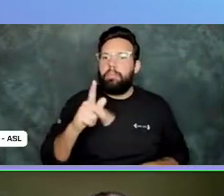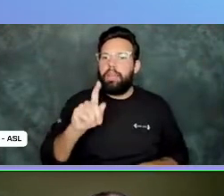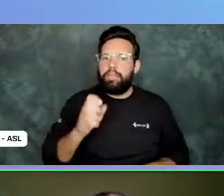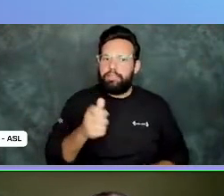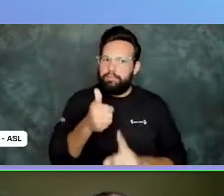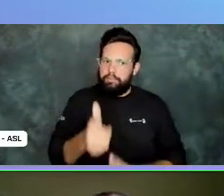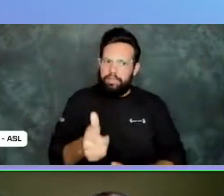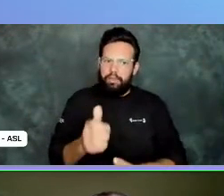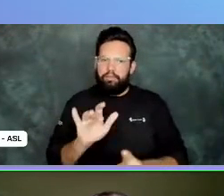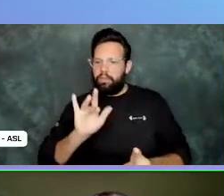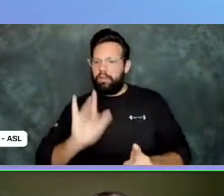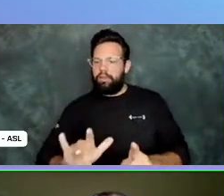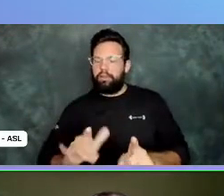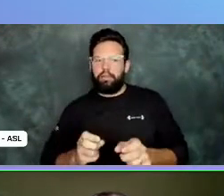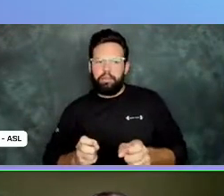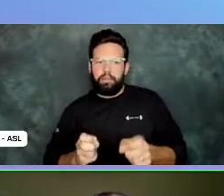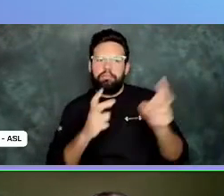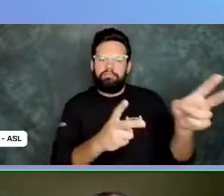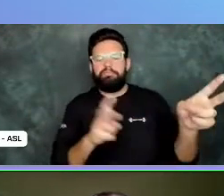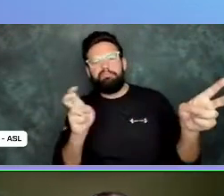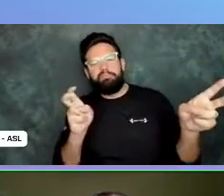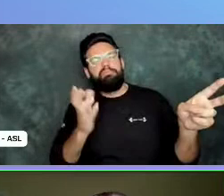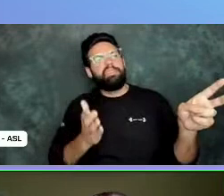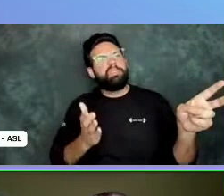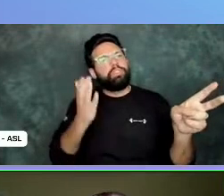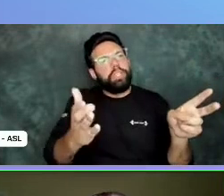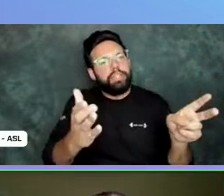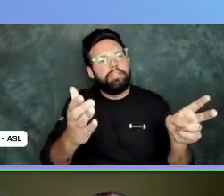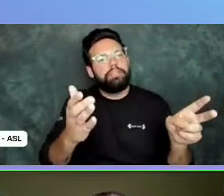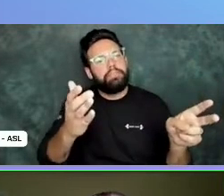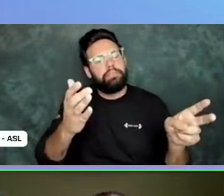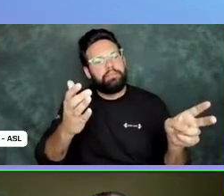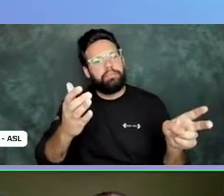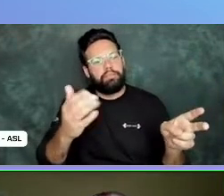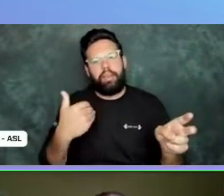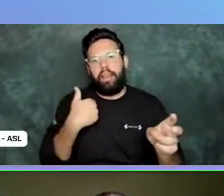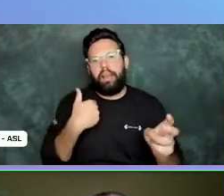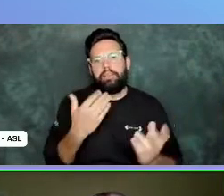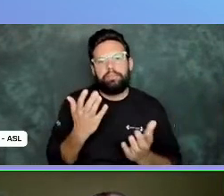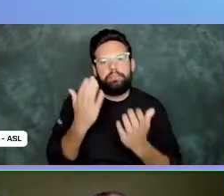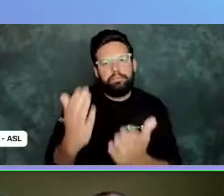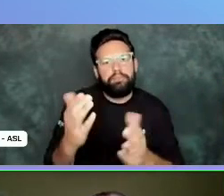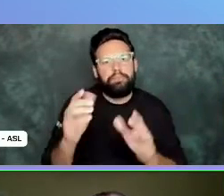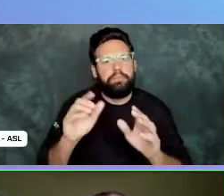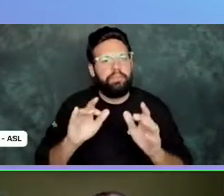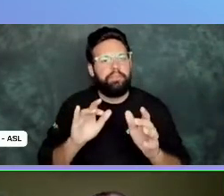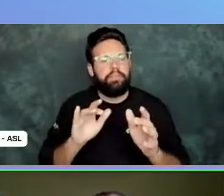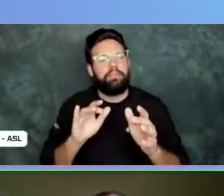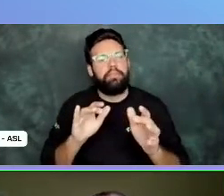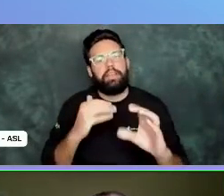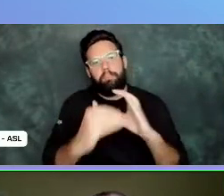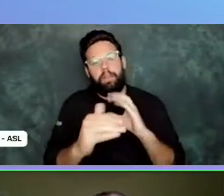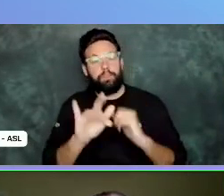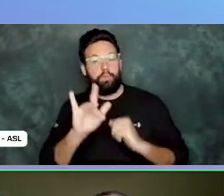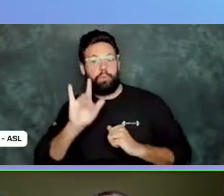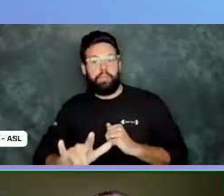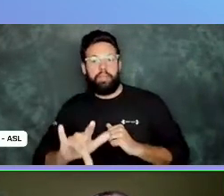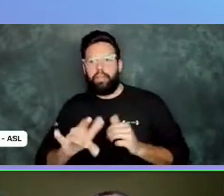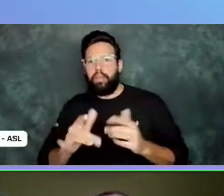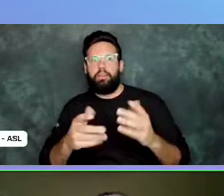text field, I've typed the letter D, and in doing menu so, a little has popped down. Autocomplete suggestion menu.